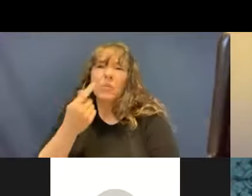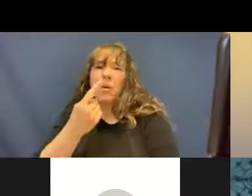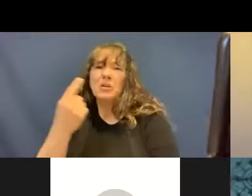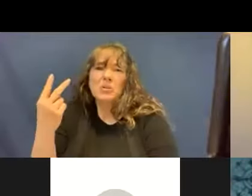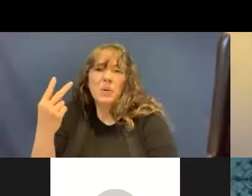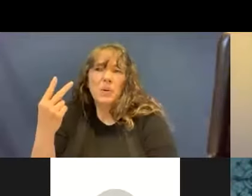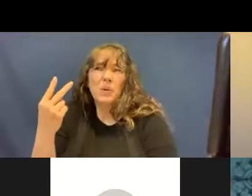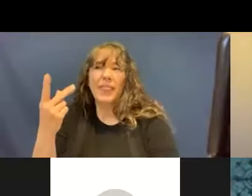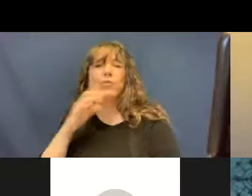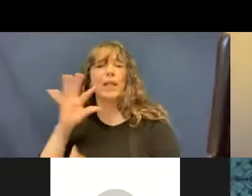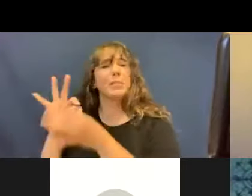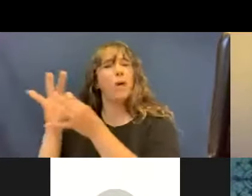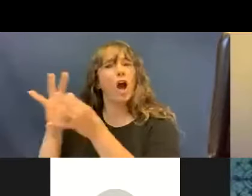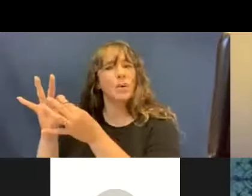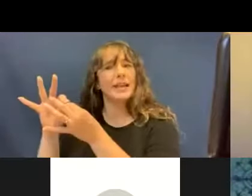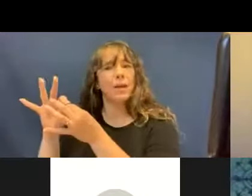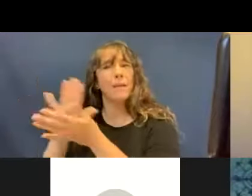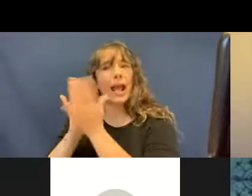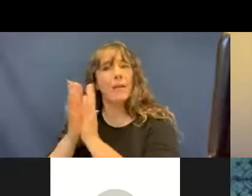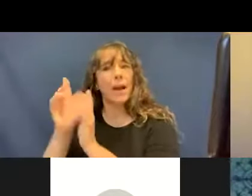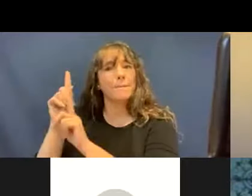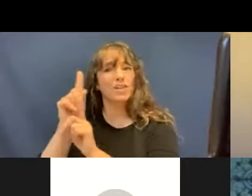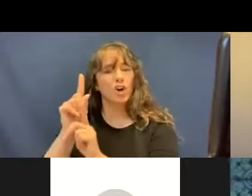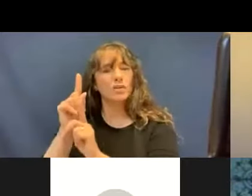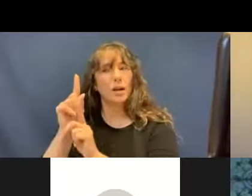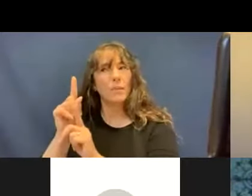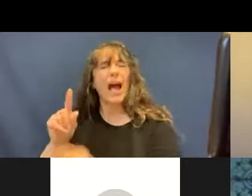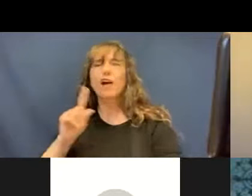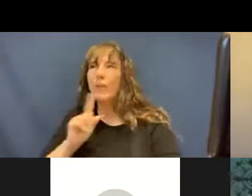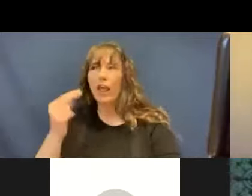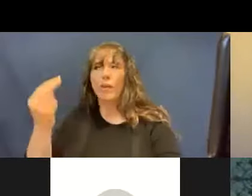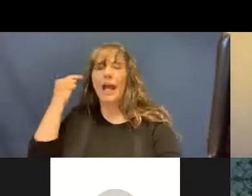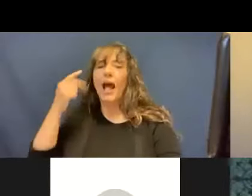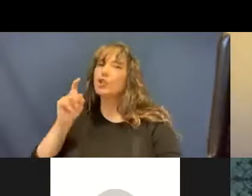really bonded with and became my mentors. But I really should have been a little more